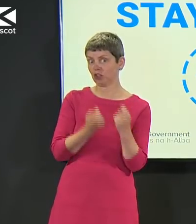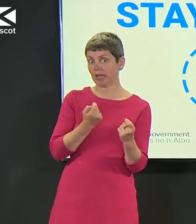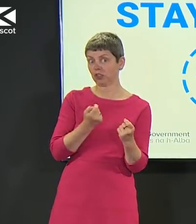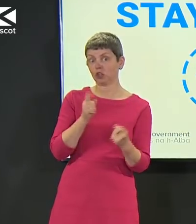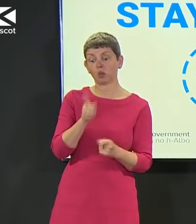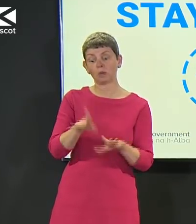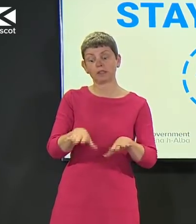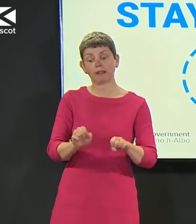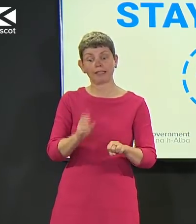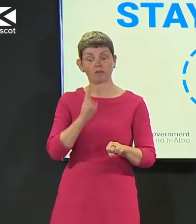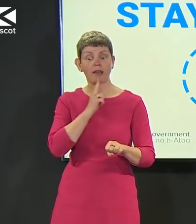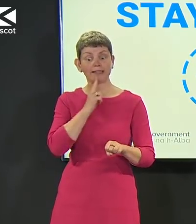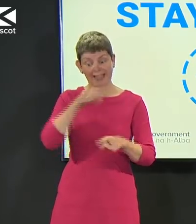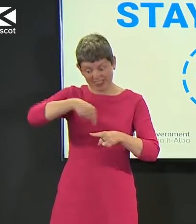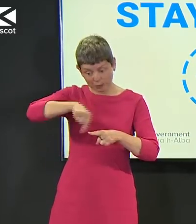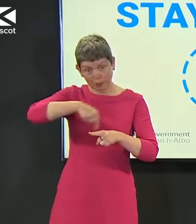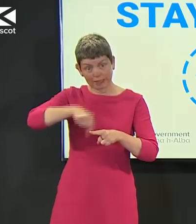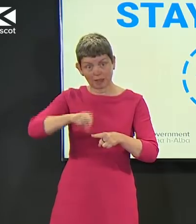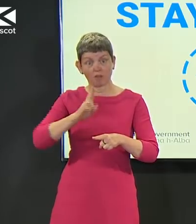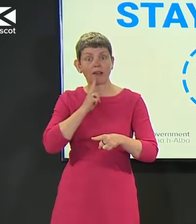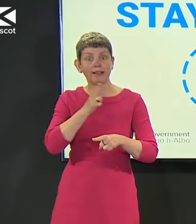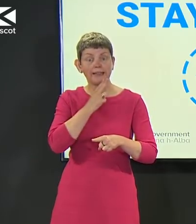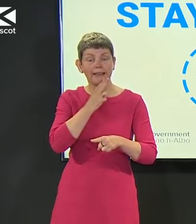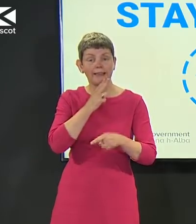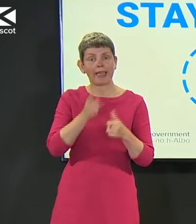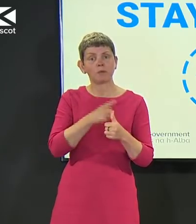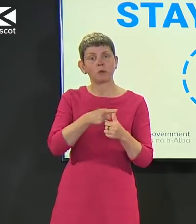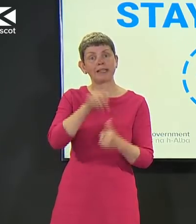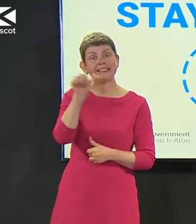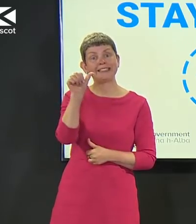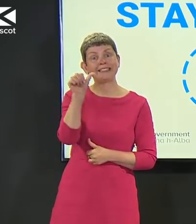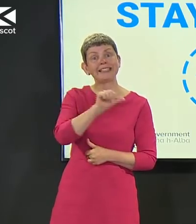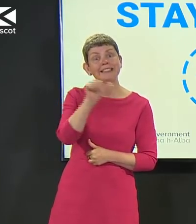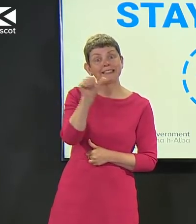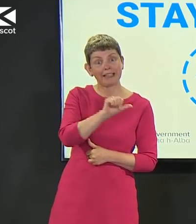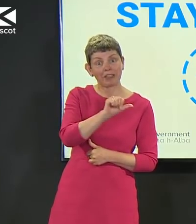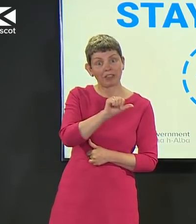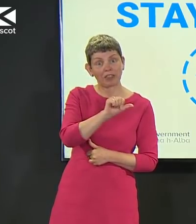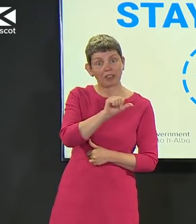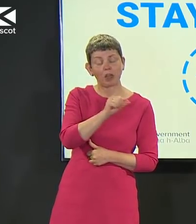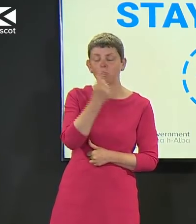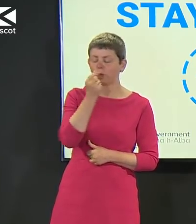that's Friday this week the 16th of April we will all be able to travel anywhere within Scotland